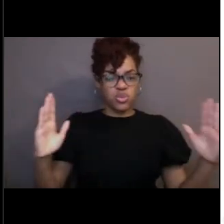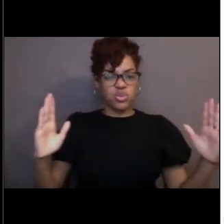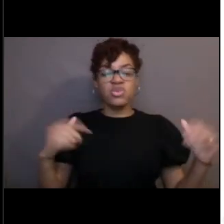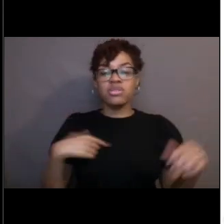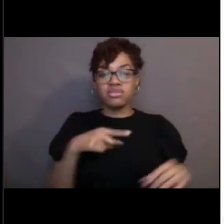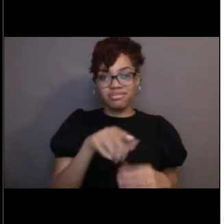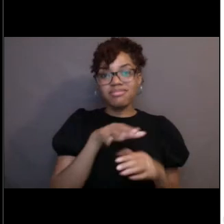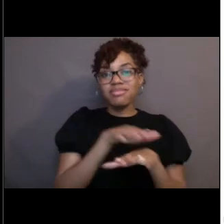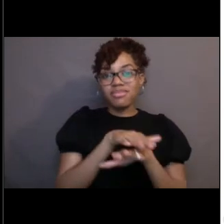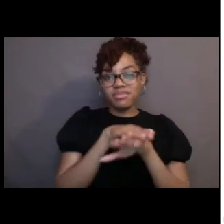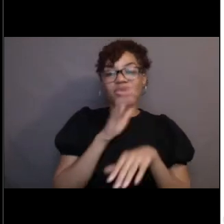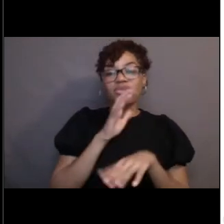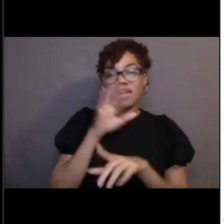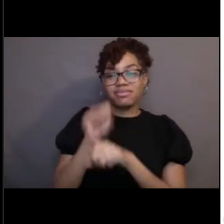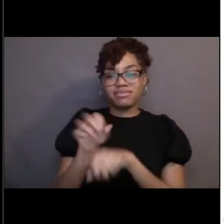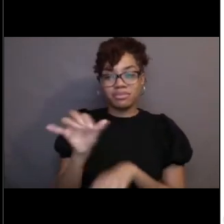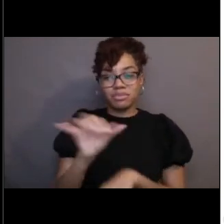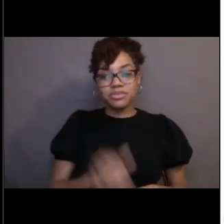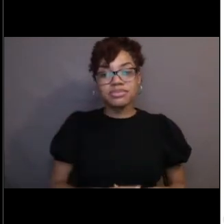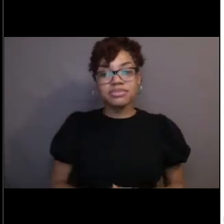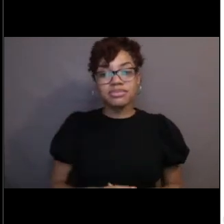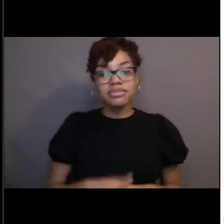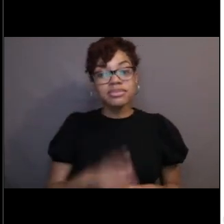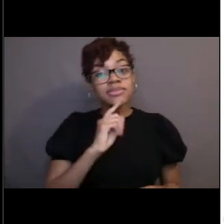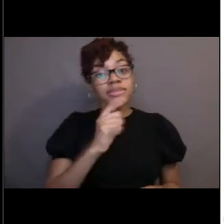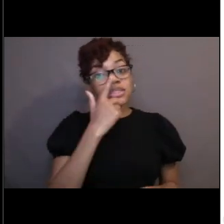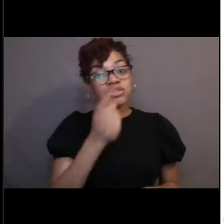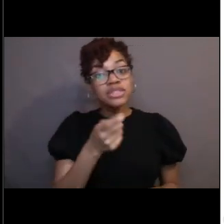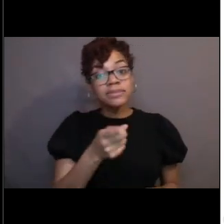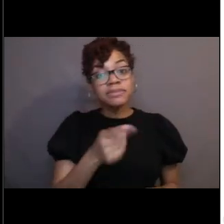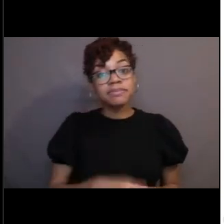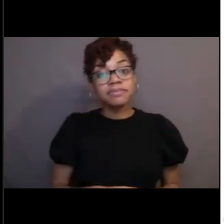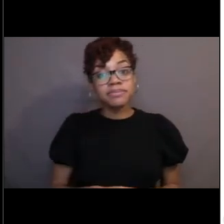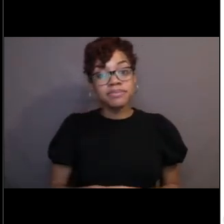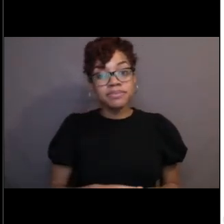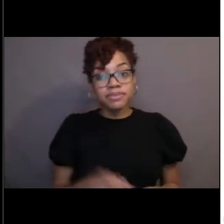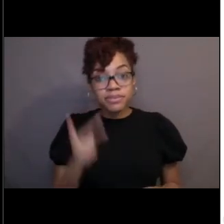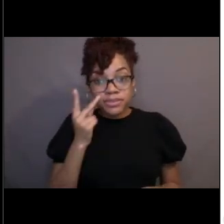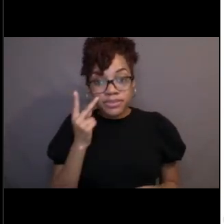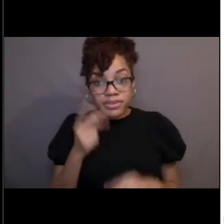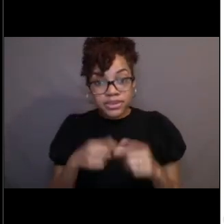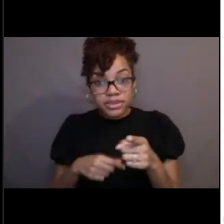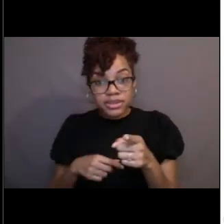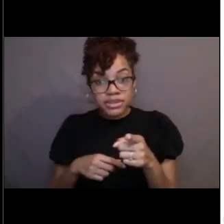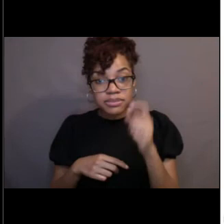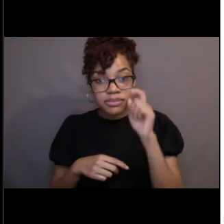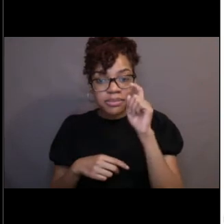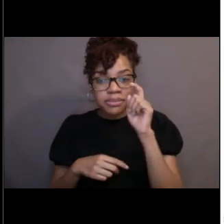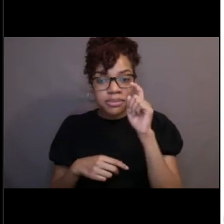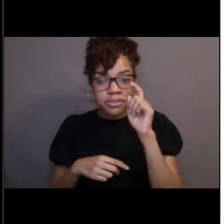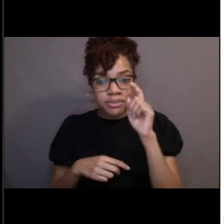Another interesting thing about leatherbacks is, right here where my mouse is pointing, they have what's called a pink spot.